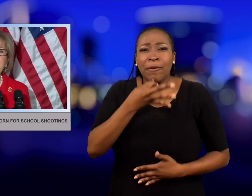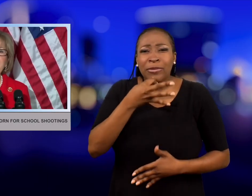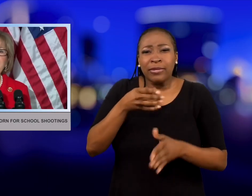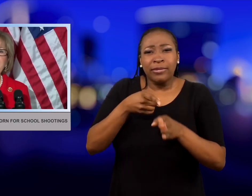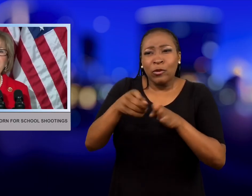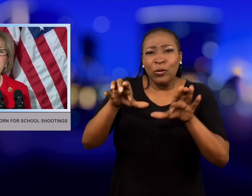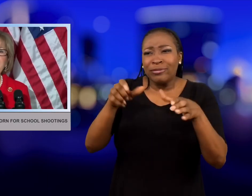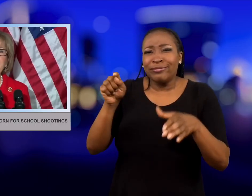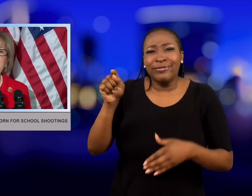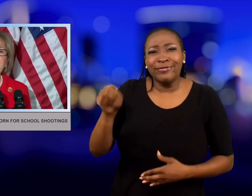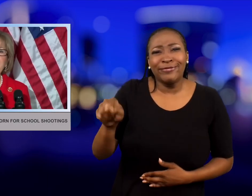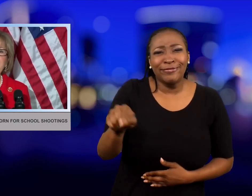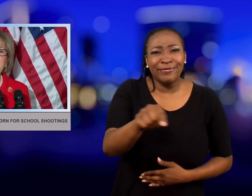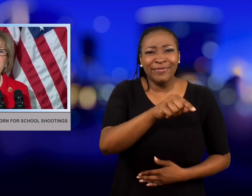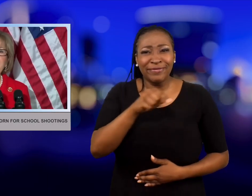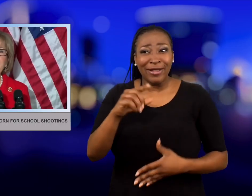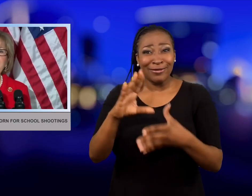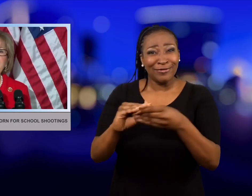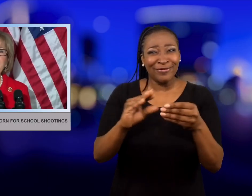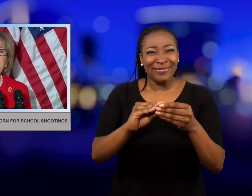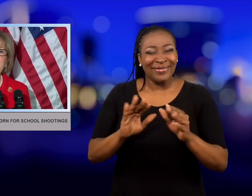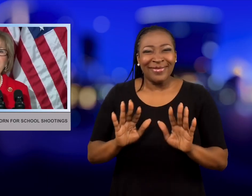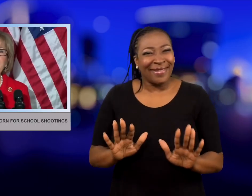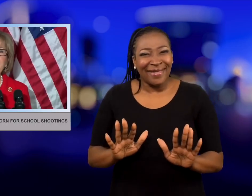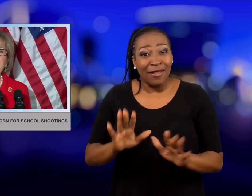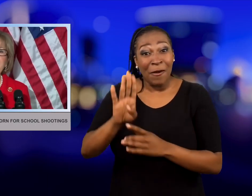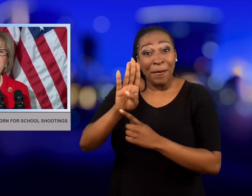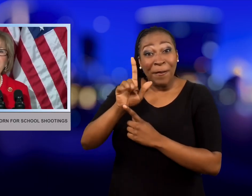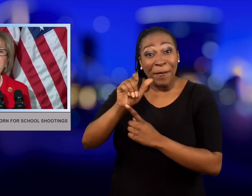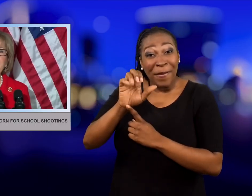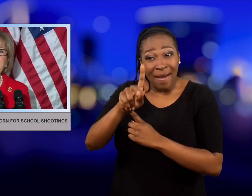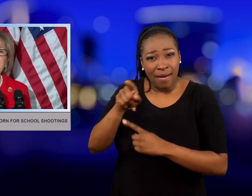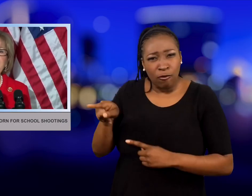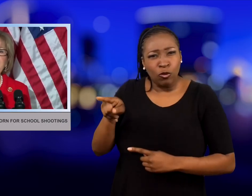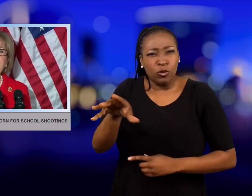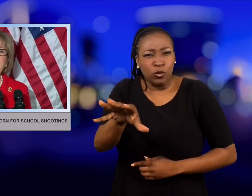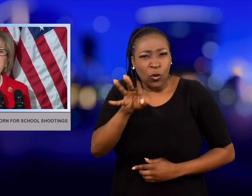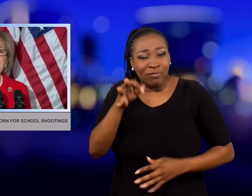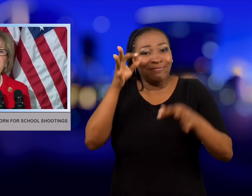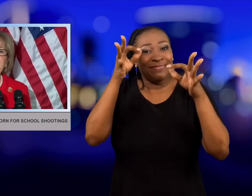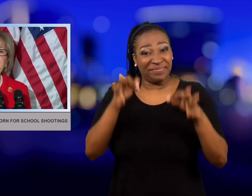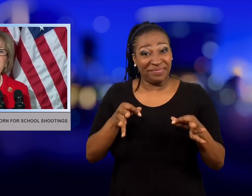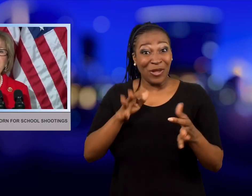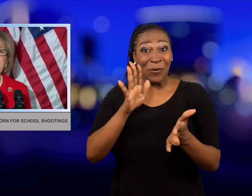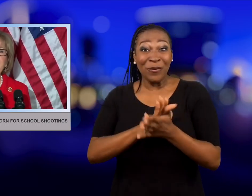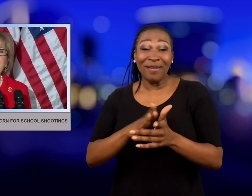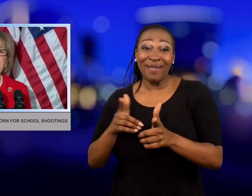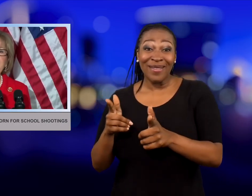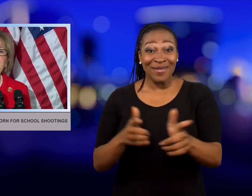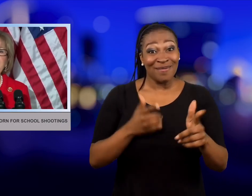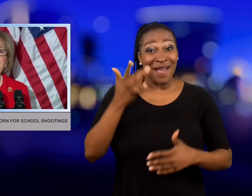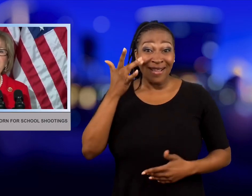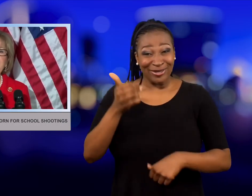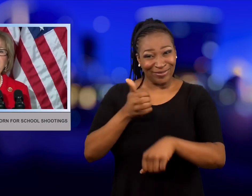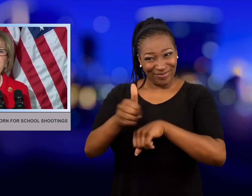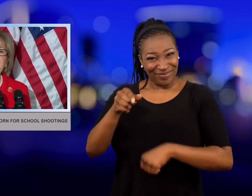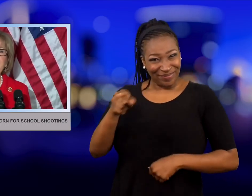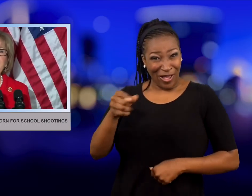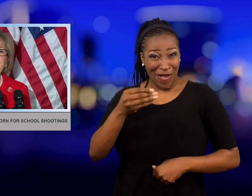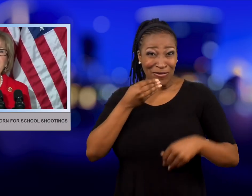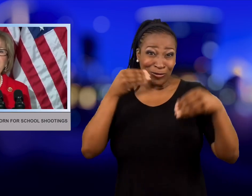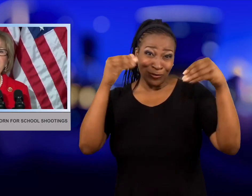and experts at her disposal, Black chooses to blame grocery store pornography for school